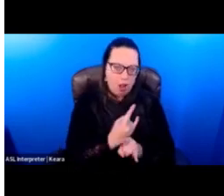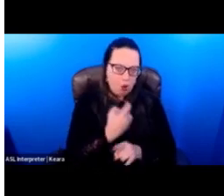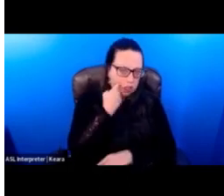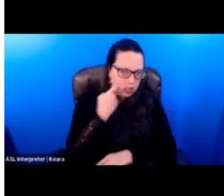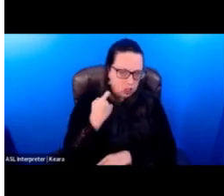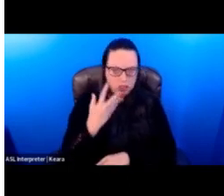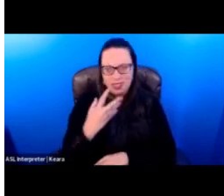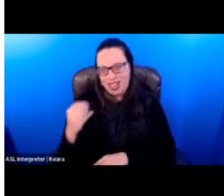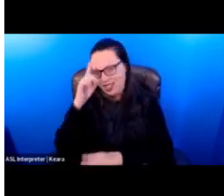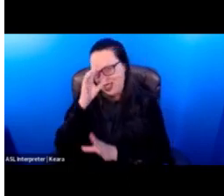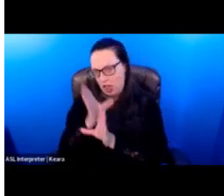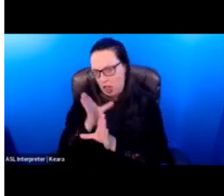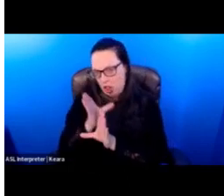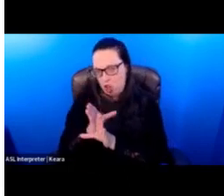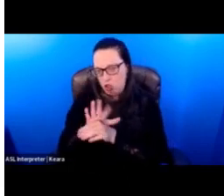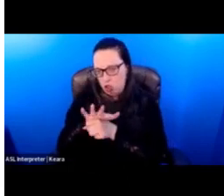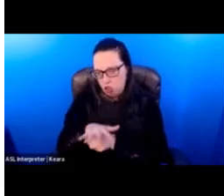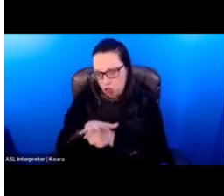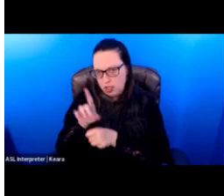psychological distress, and